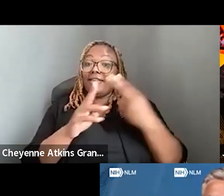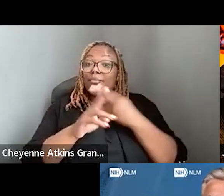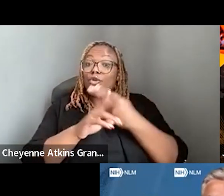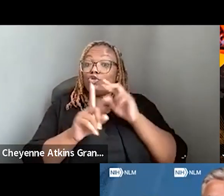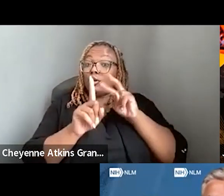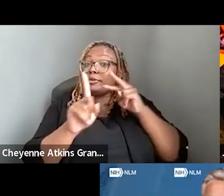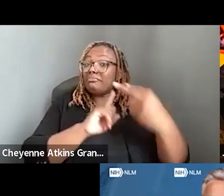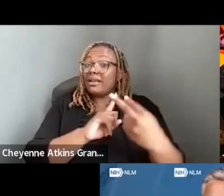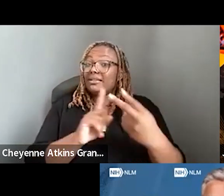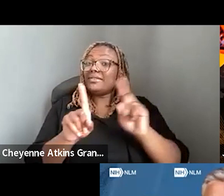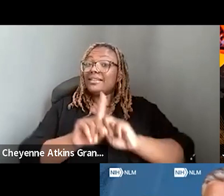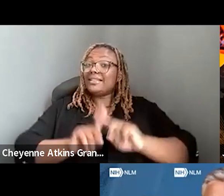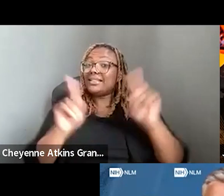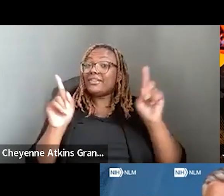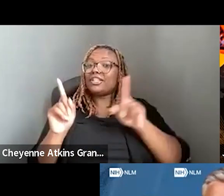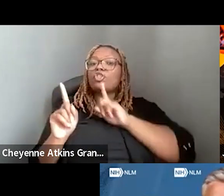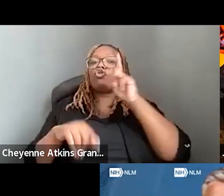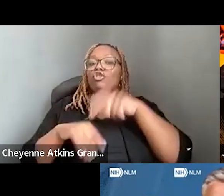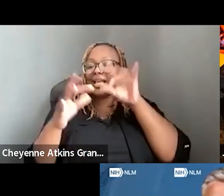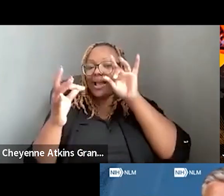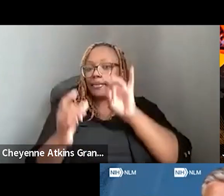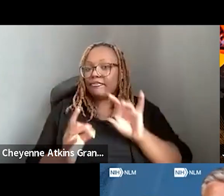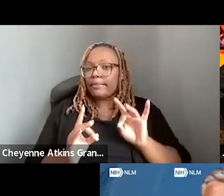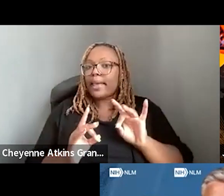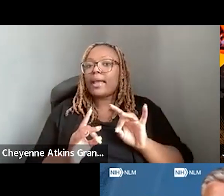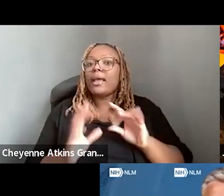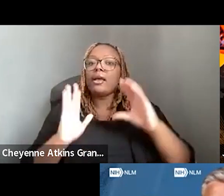the biggest difference is the real-time feedback of -- you know, section by section --